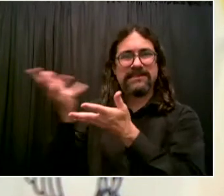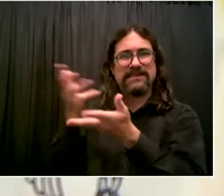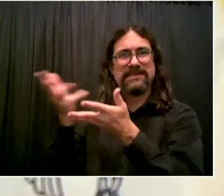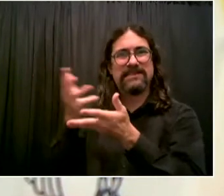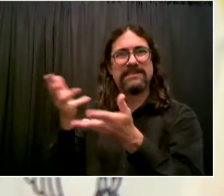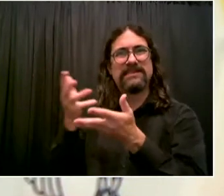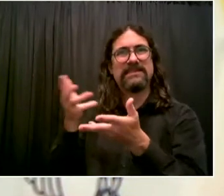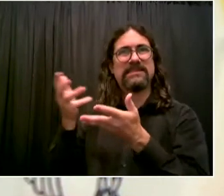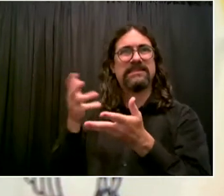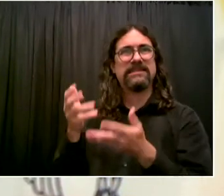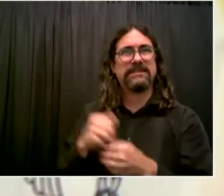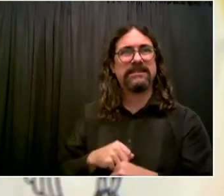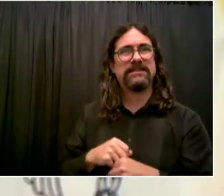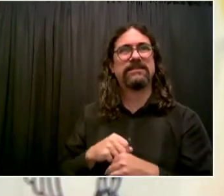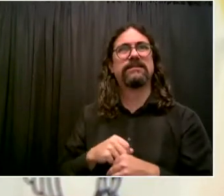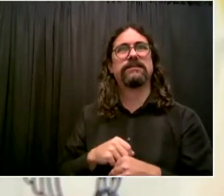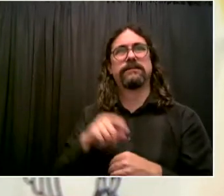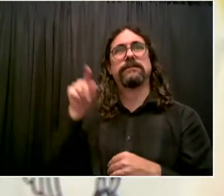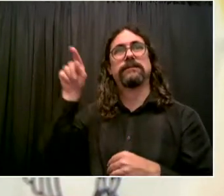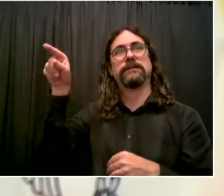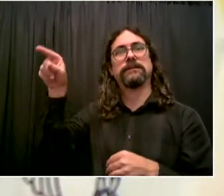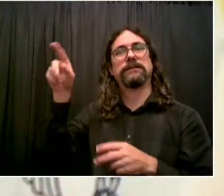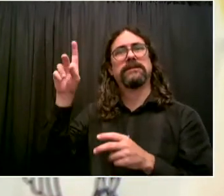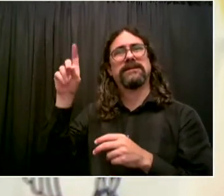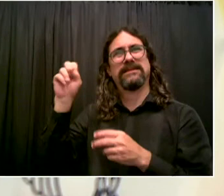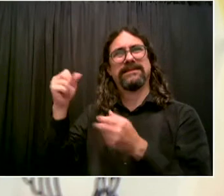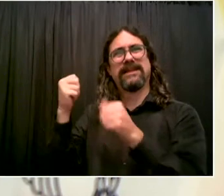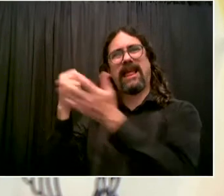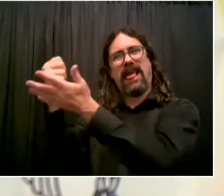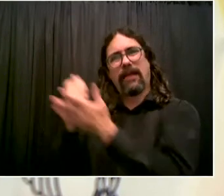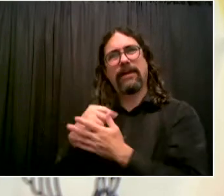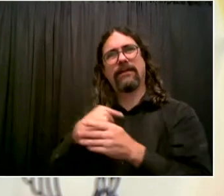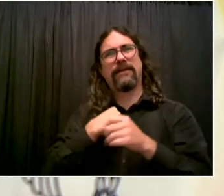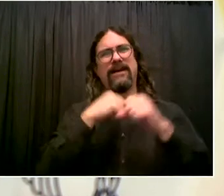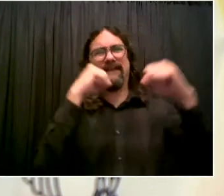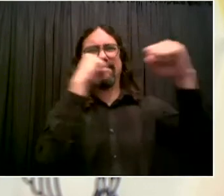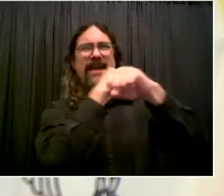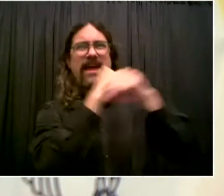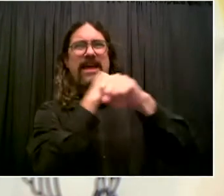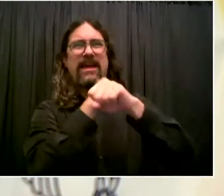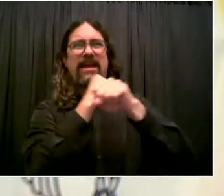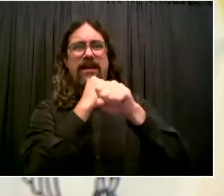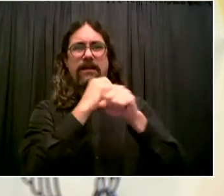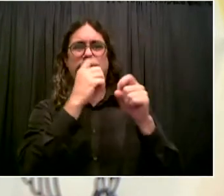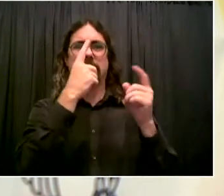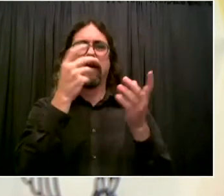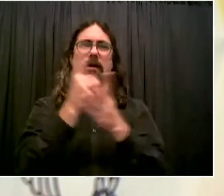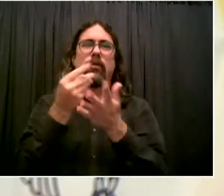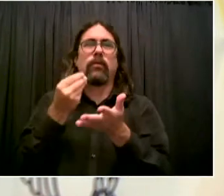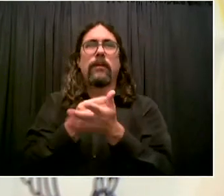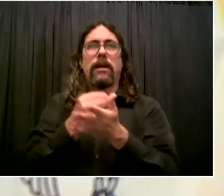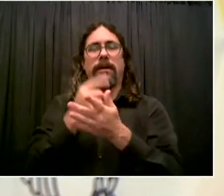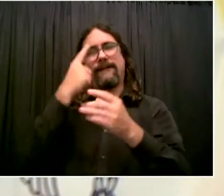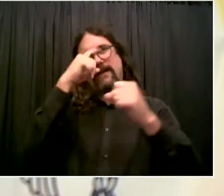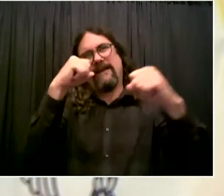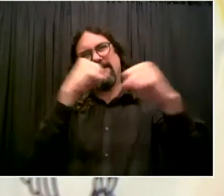GETTING BACK TO WHERE I SHOULD BE WHICH IS BEING RIGHTFULLY PAID IN GETTING MY RESTITUTION FOR ALL THE THINGS I